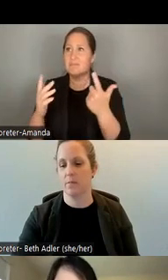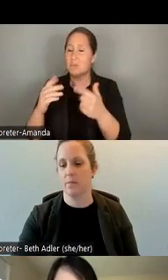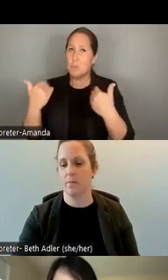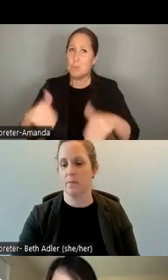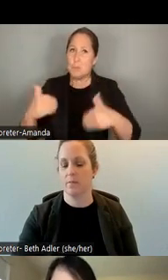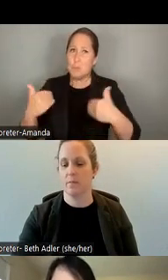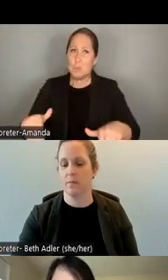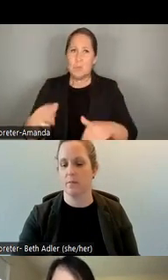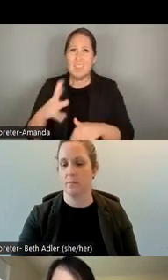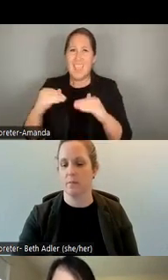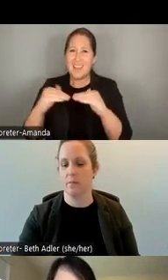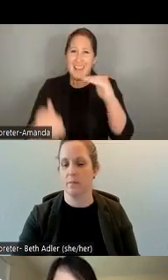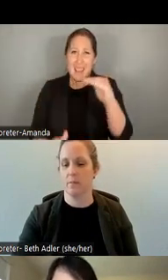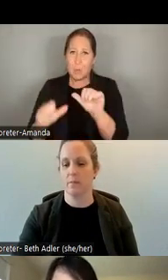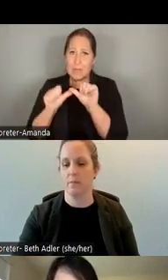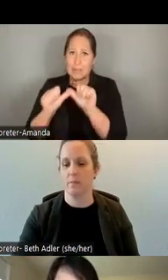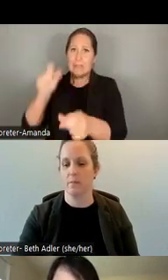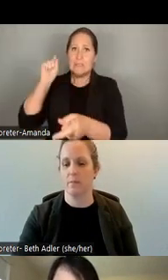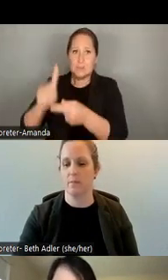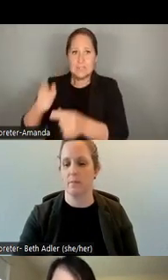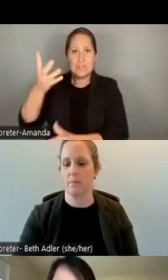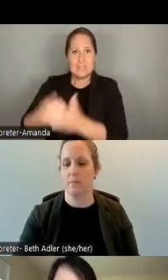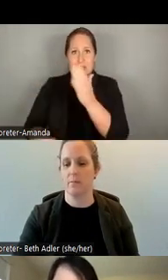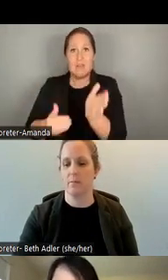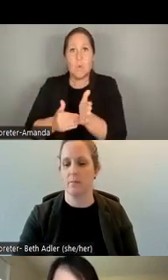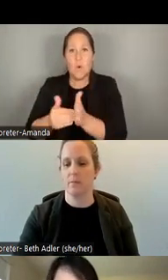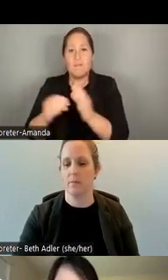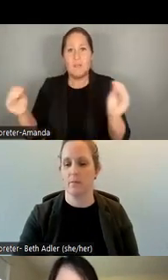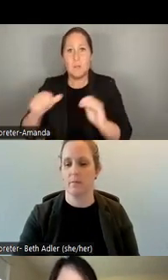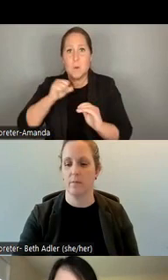inequities continue into death oftentimes we don't have autopsies we don't have funerals or Memorial